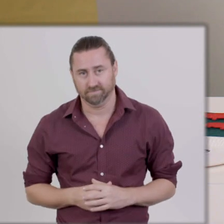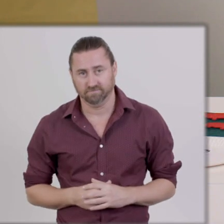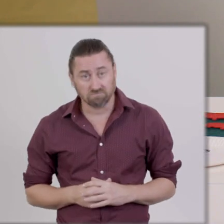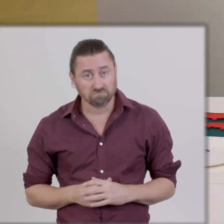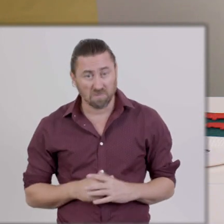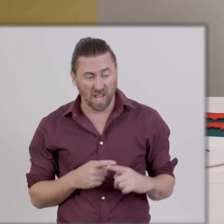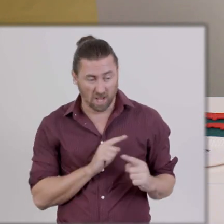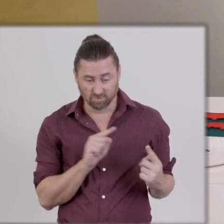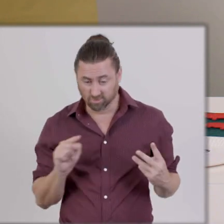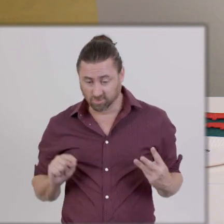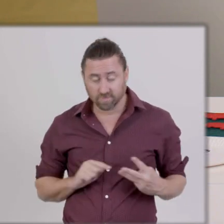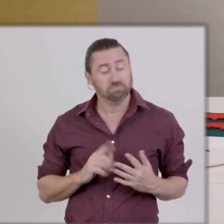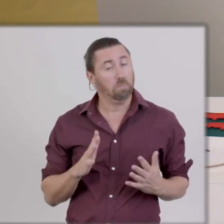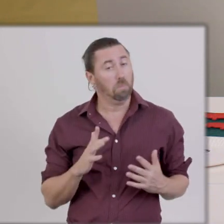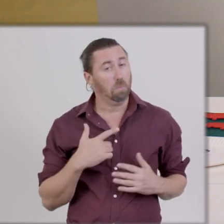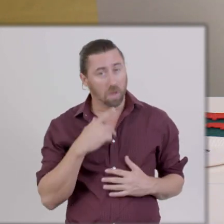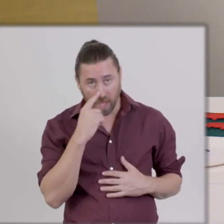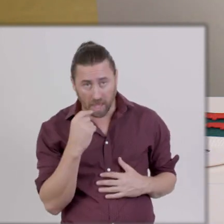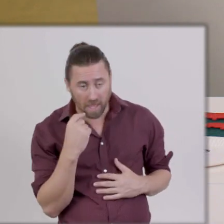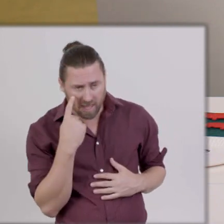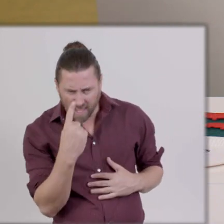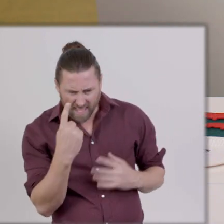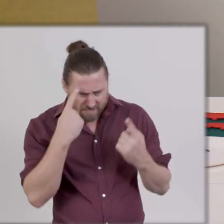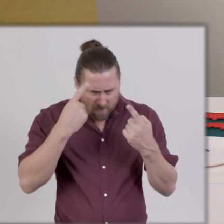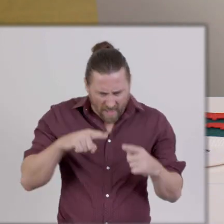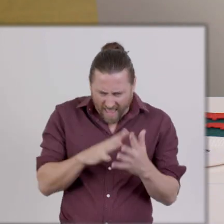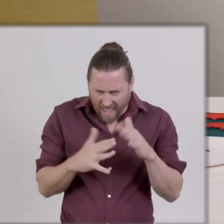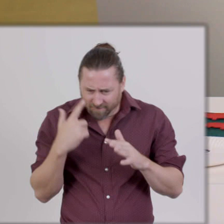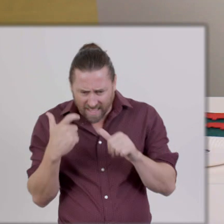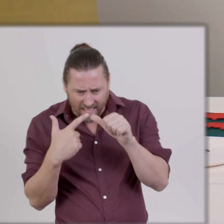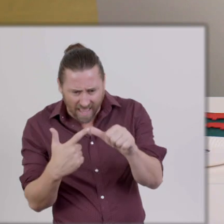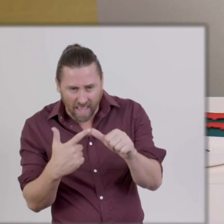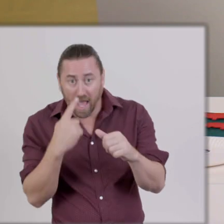We have also learned that we can represent problems with materials,